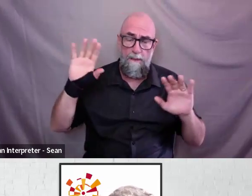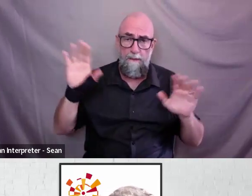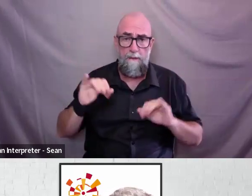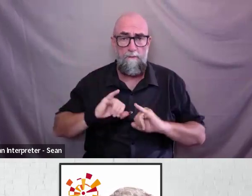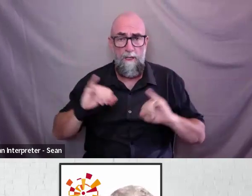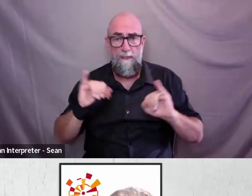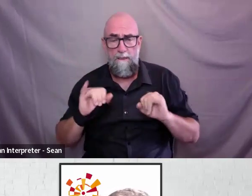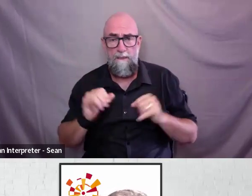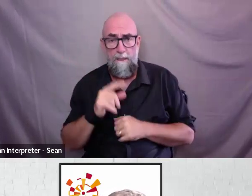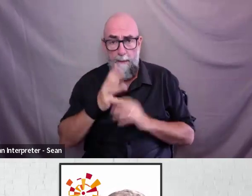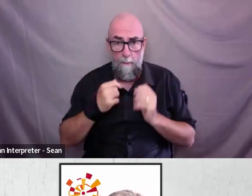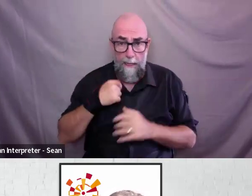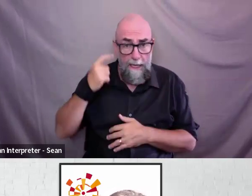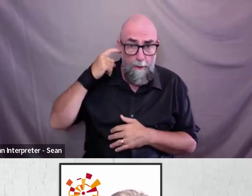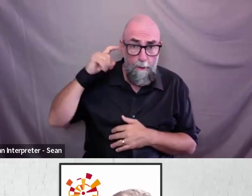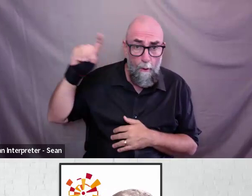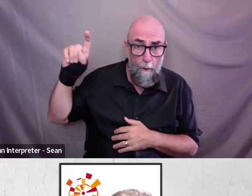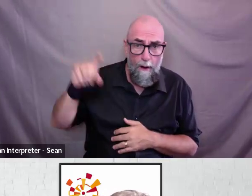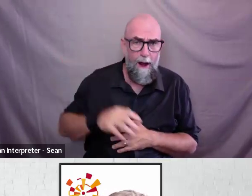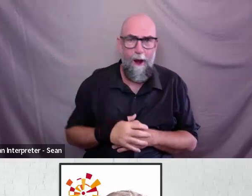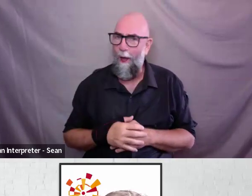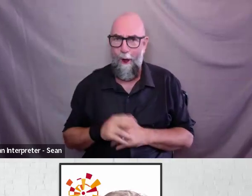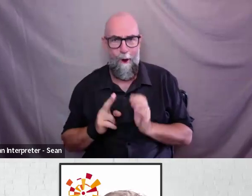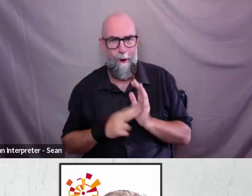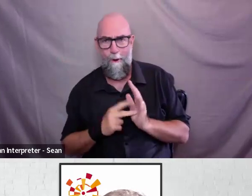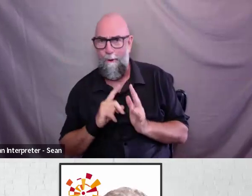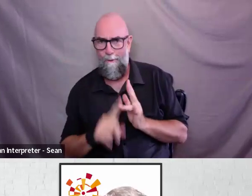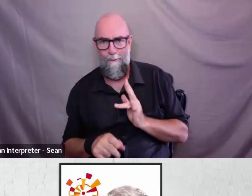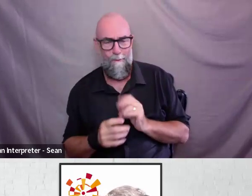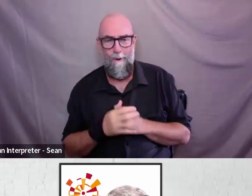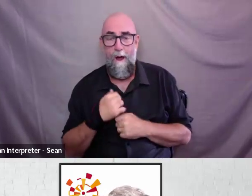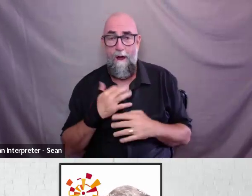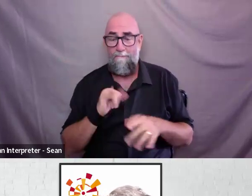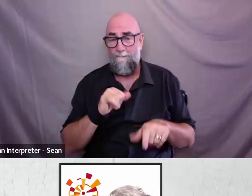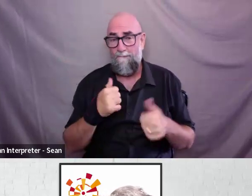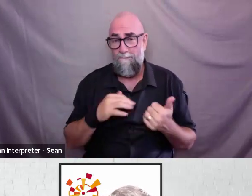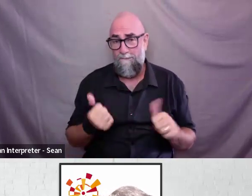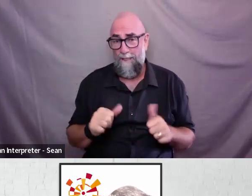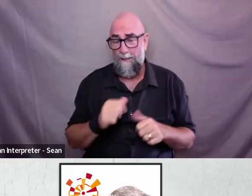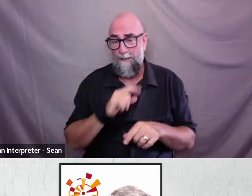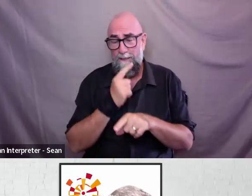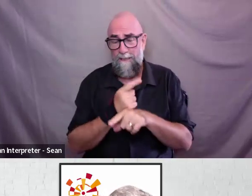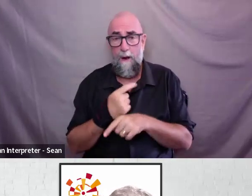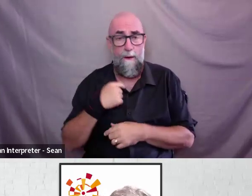we have already done it for quite a long time and that is partly why we are in the extreme